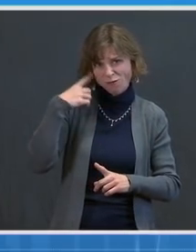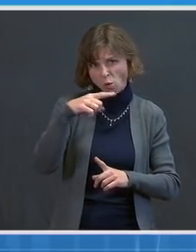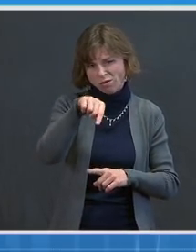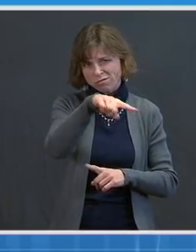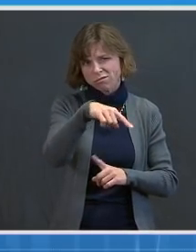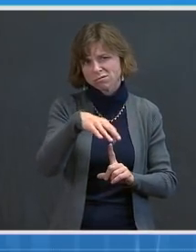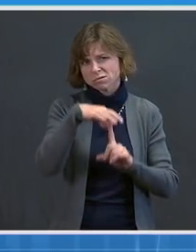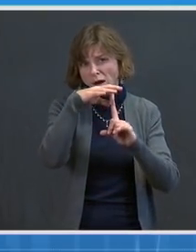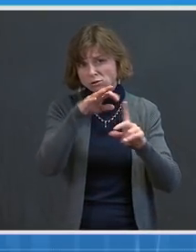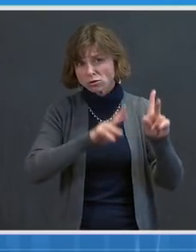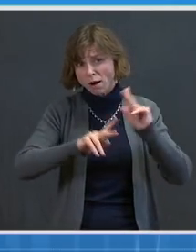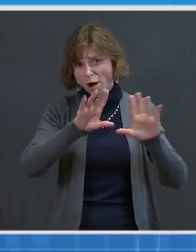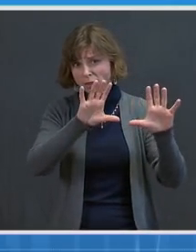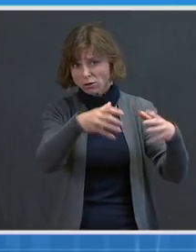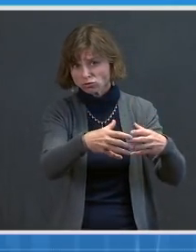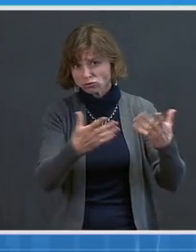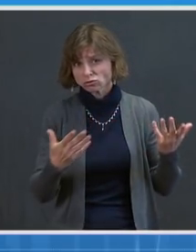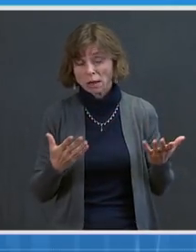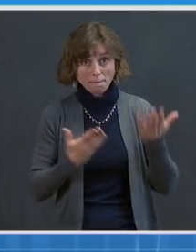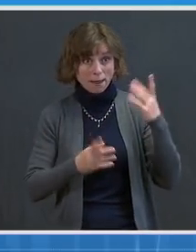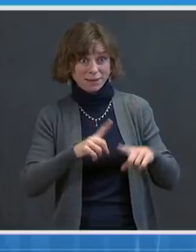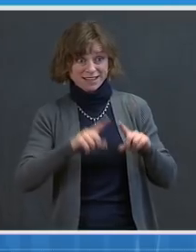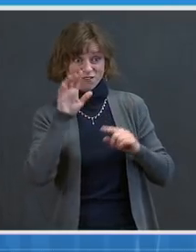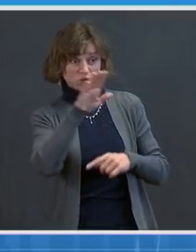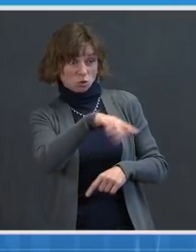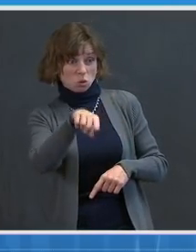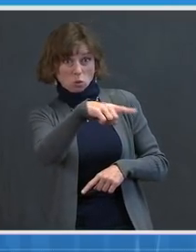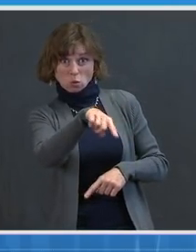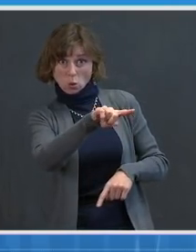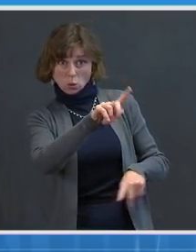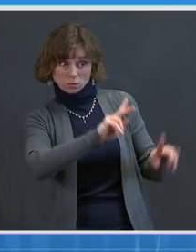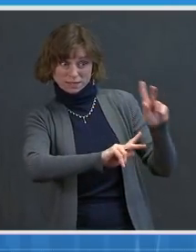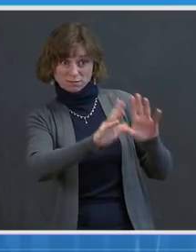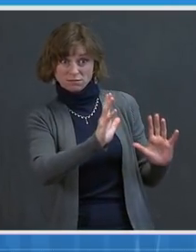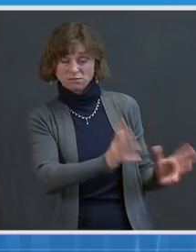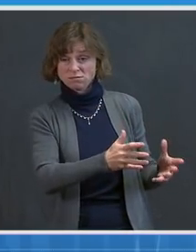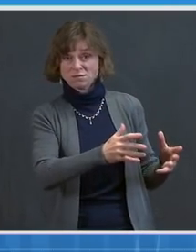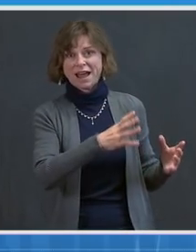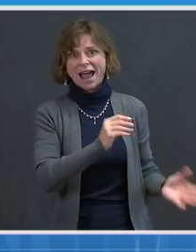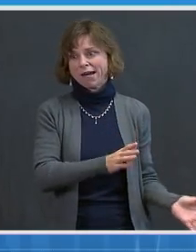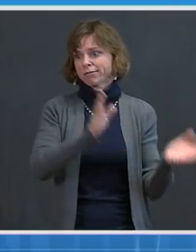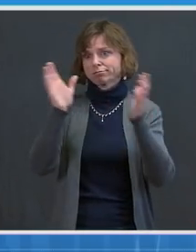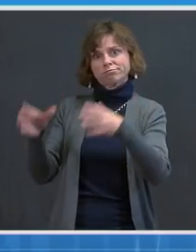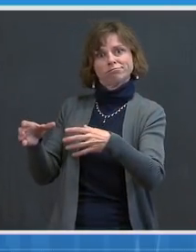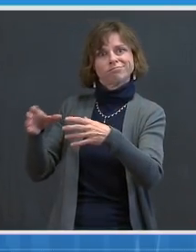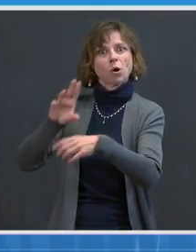There may be a difference between them and individuals in what we refer to as the "normal adult population."